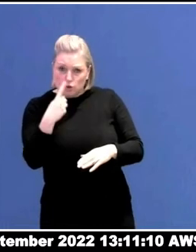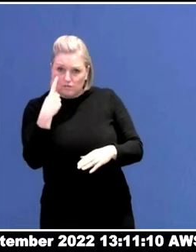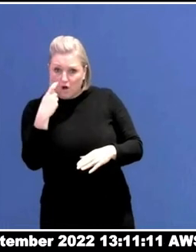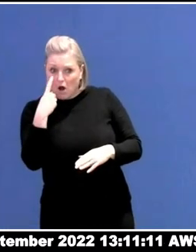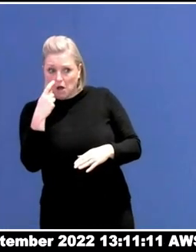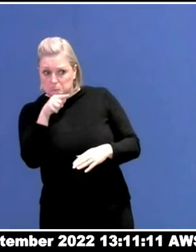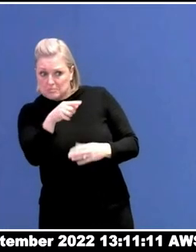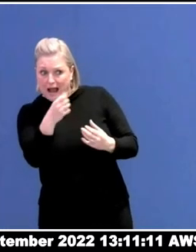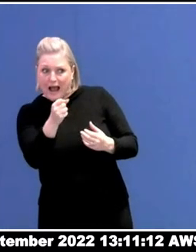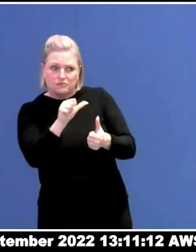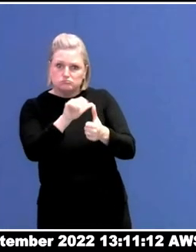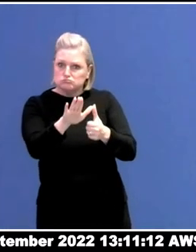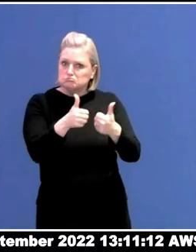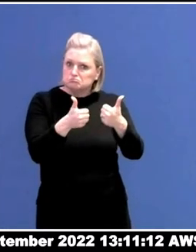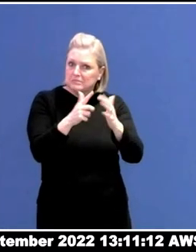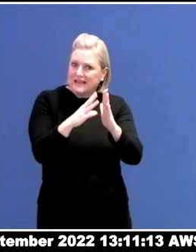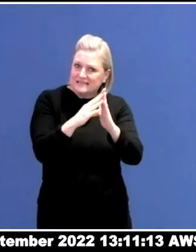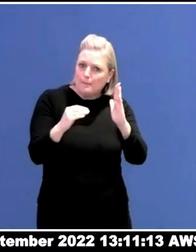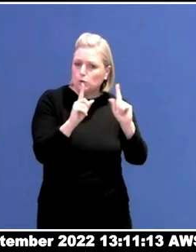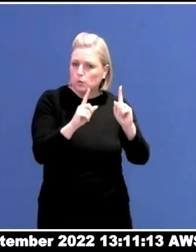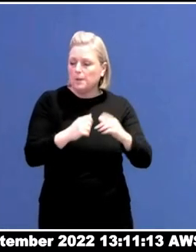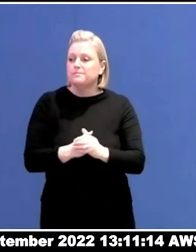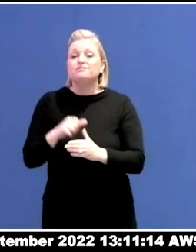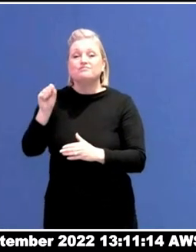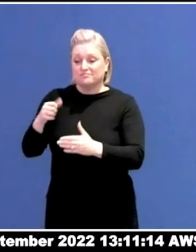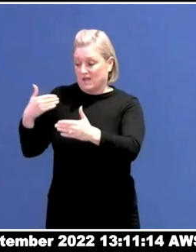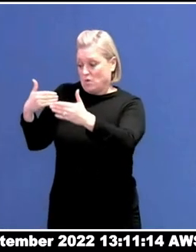Yes. So, in Hawaii, what's happened in last decade, the administrator of